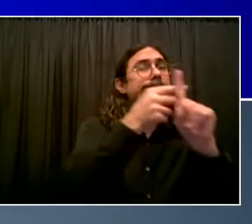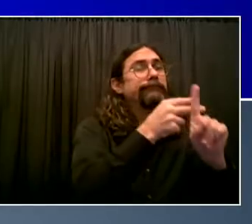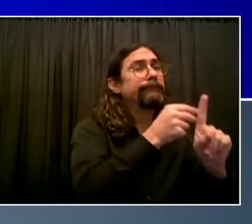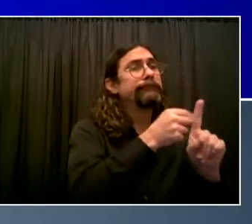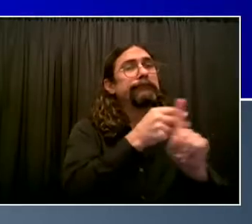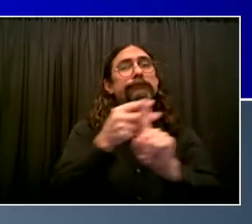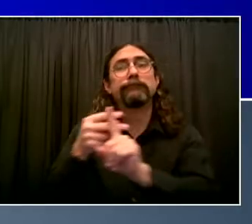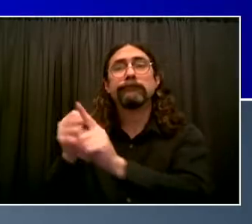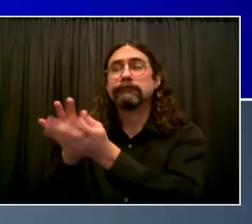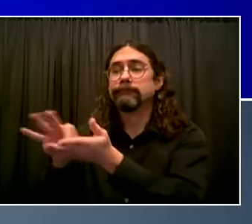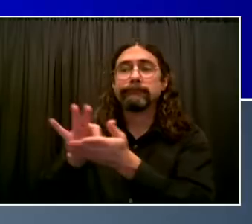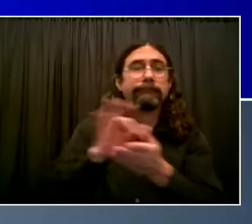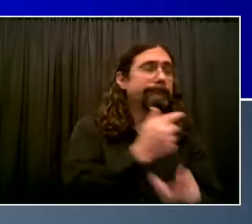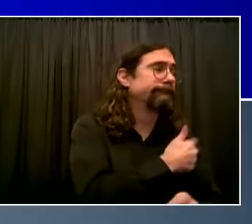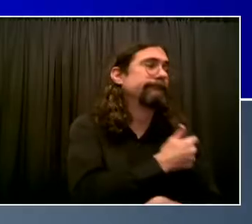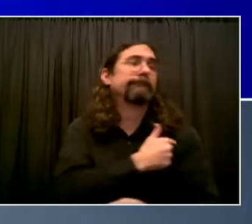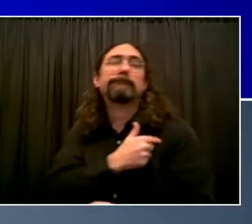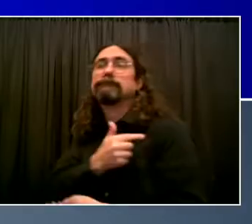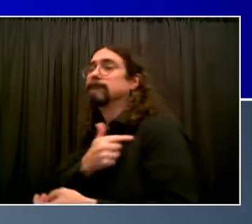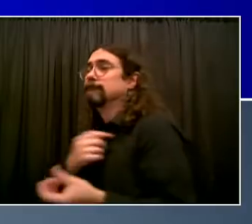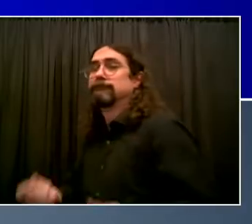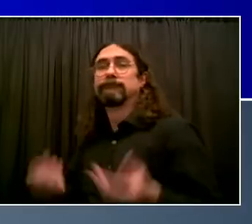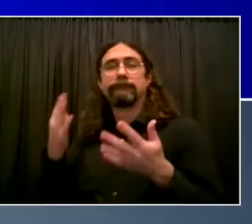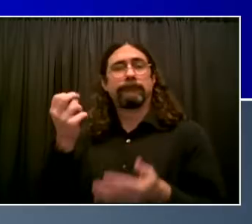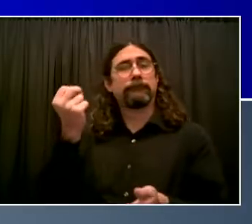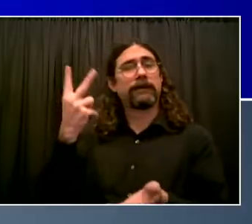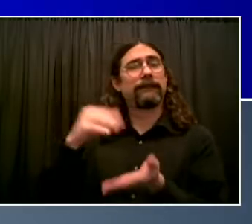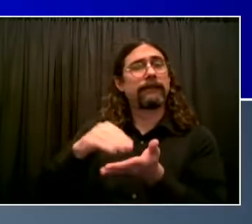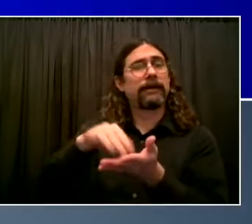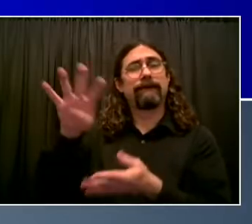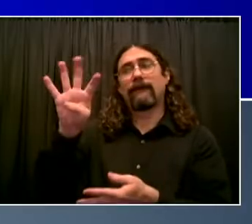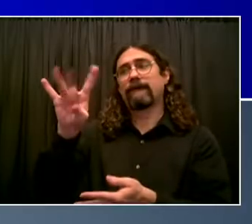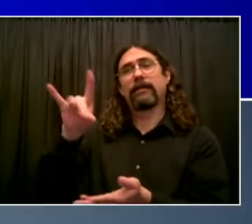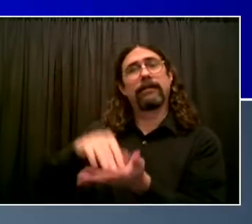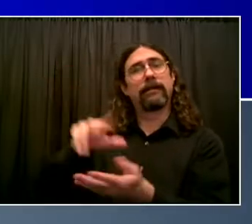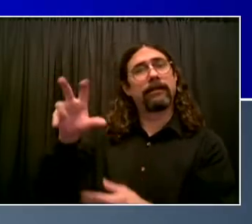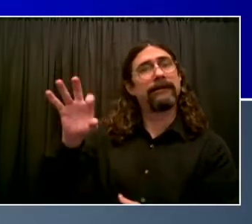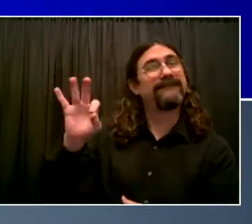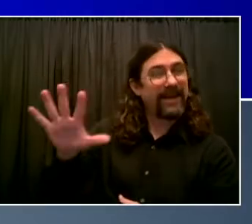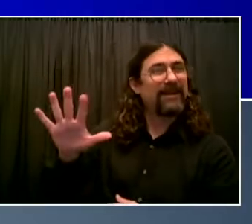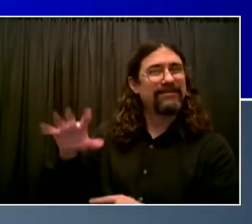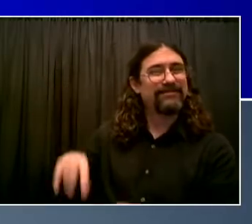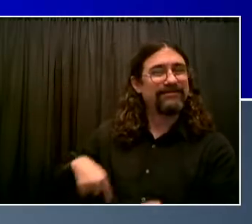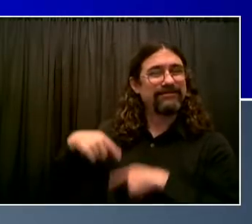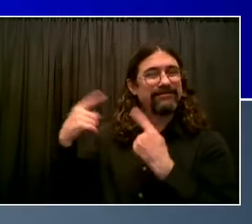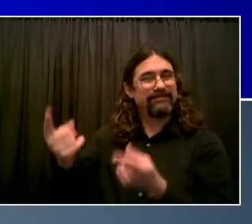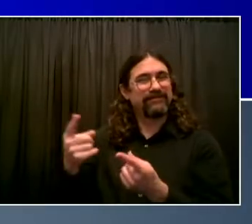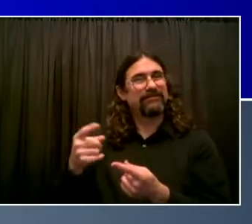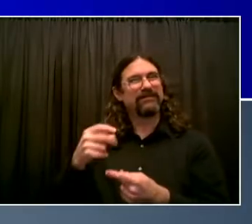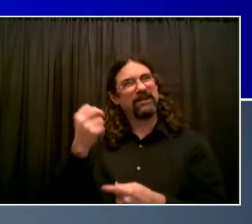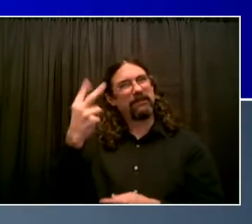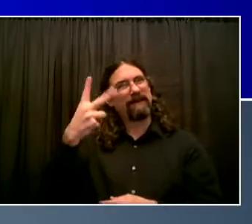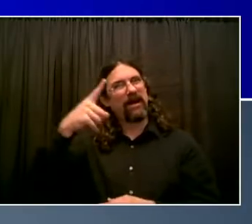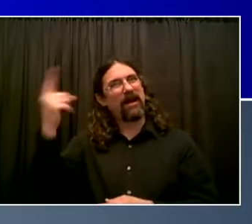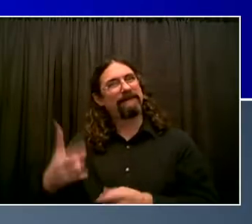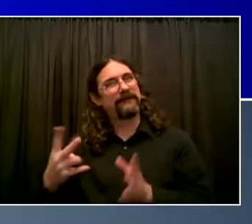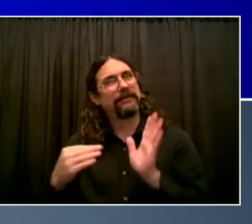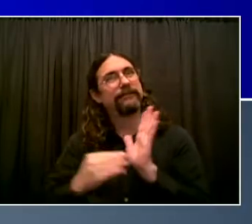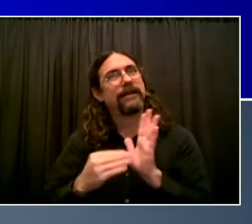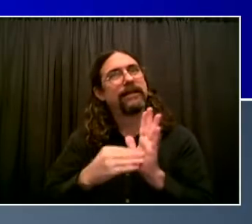VACCINATED MORE AND MORE. ALMOST 20.5 MILLION. DOSES.